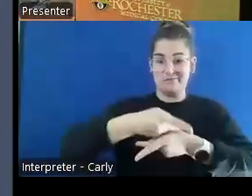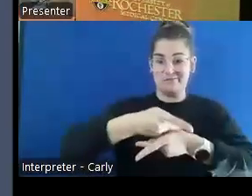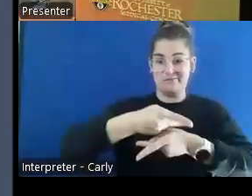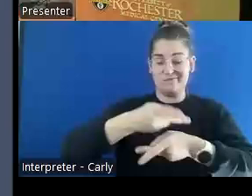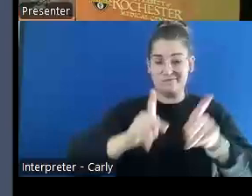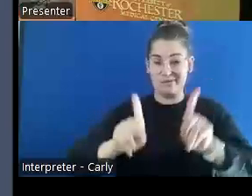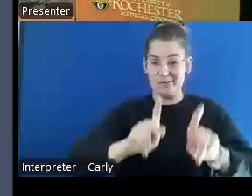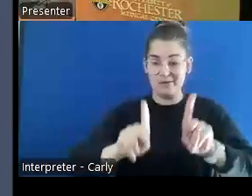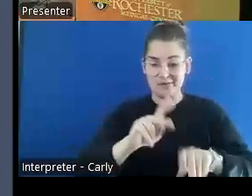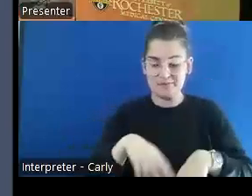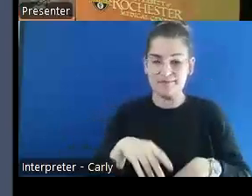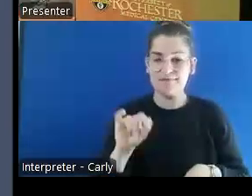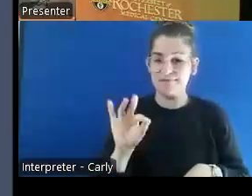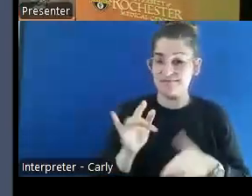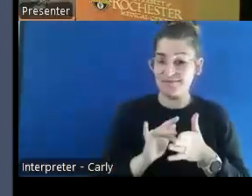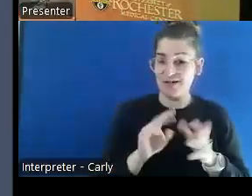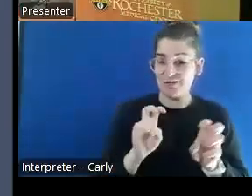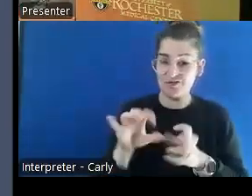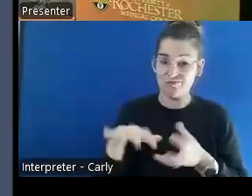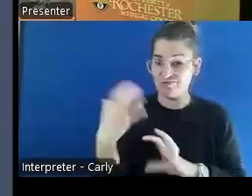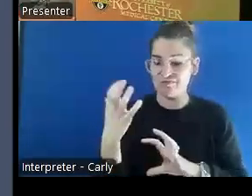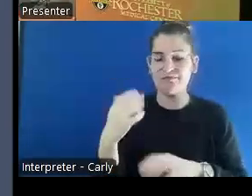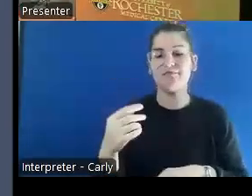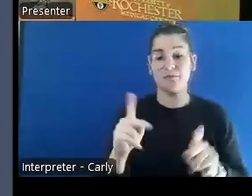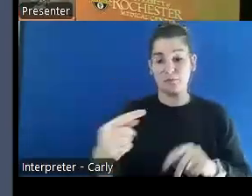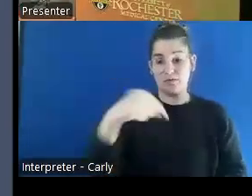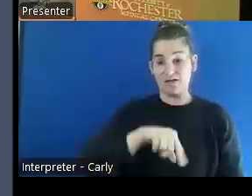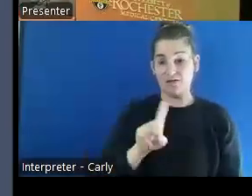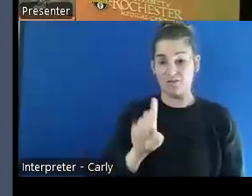having problems with a medical issue so the people who are on 192 are people who are having medical